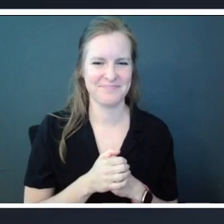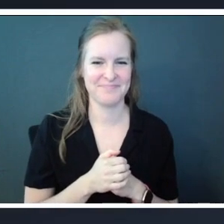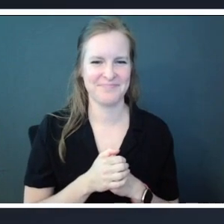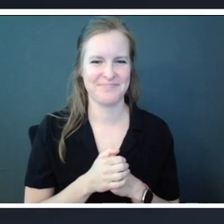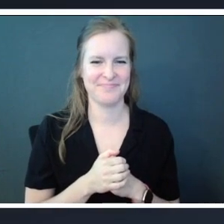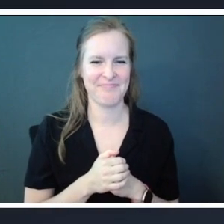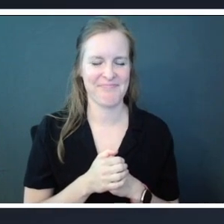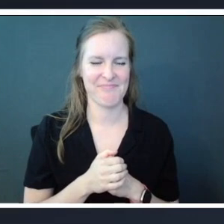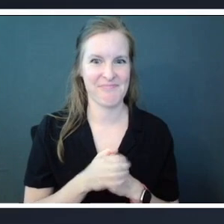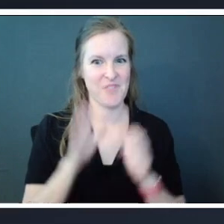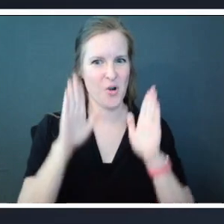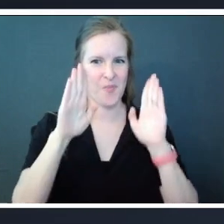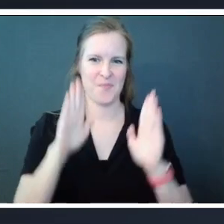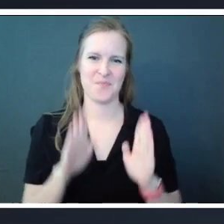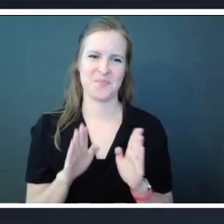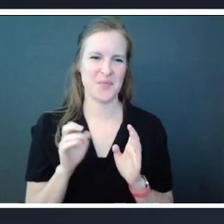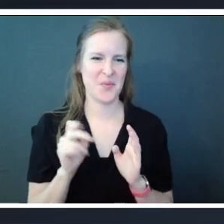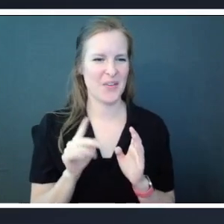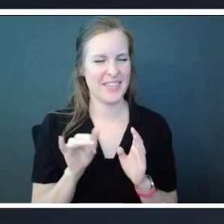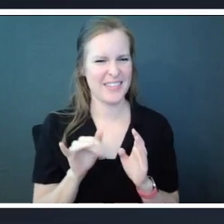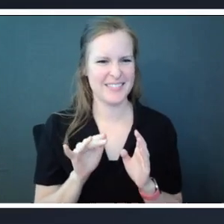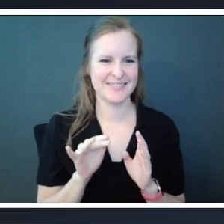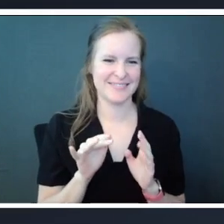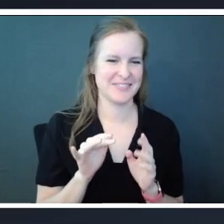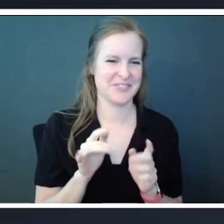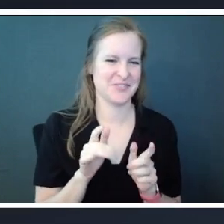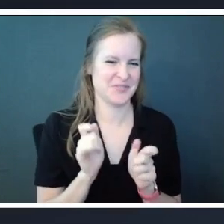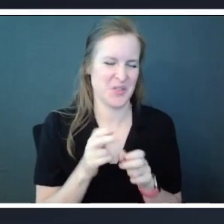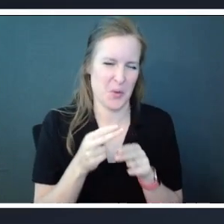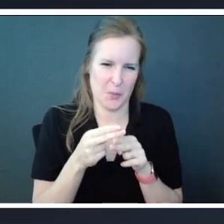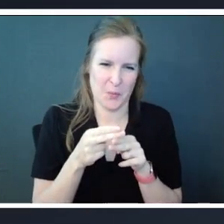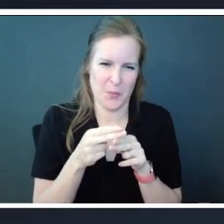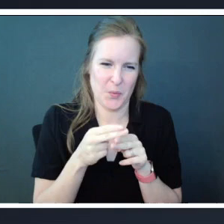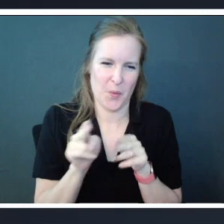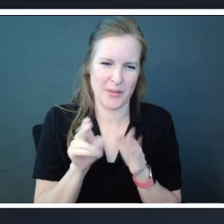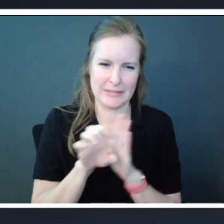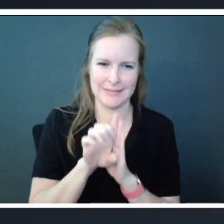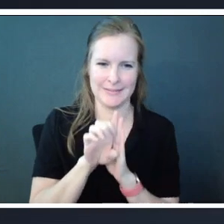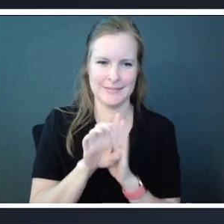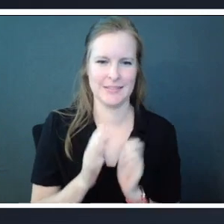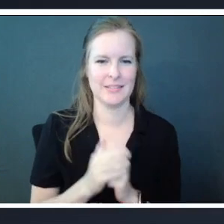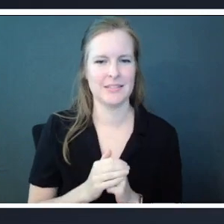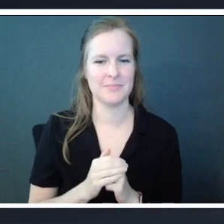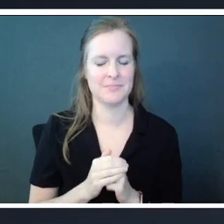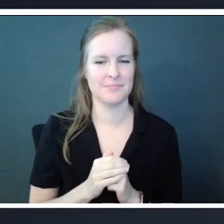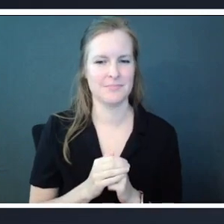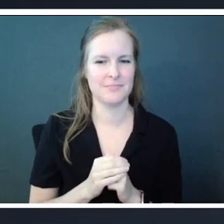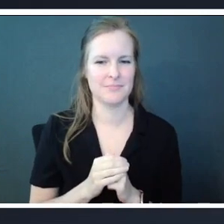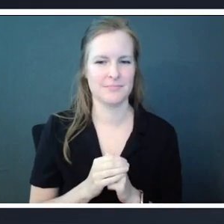[video presentation ends] Awesome. So, that's just a quick example. It wasn't the full video. Every time it pushed up, that was a transition of a cut